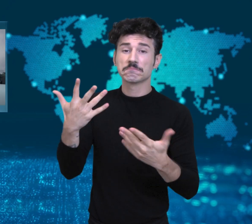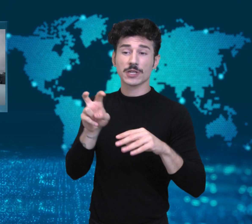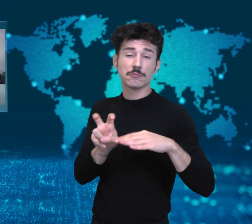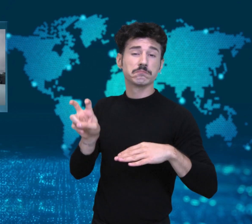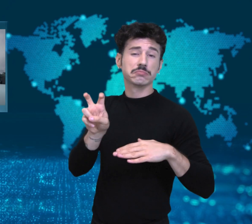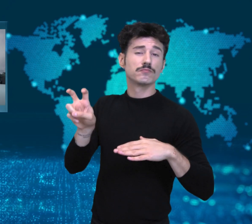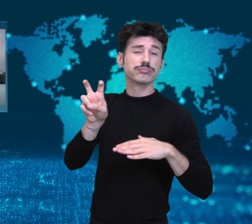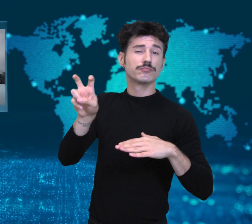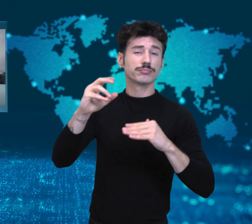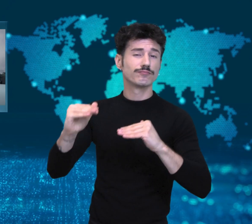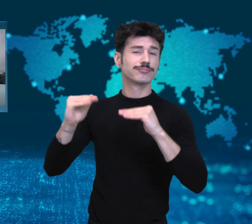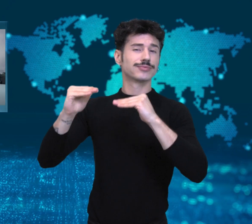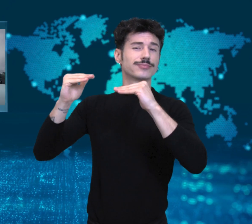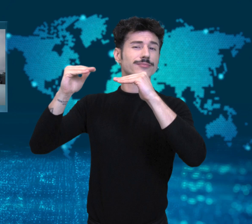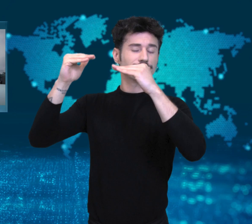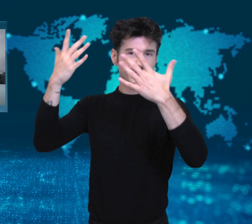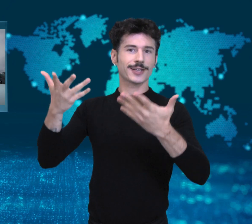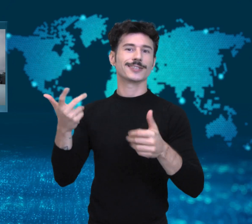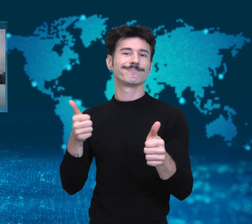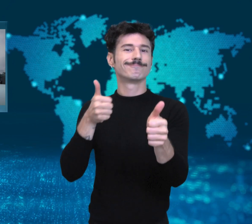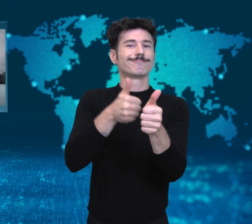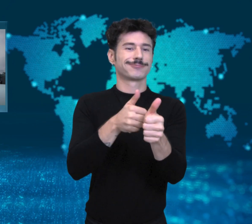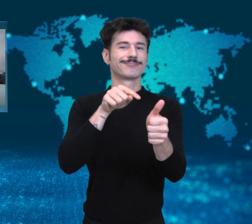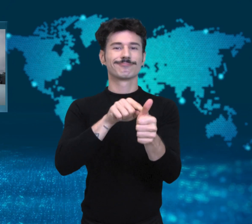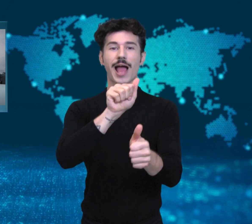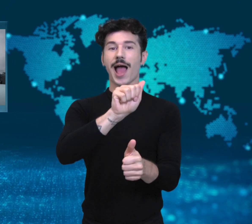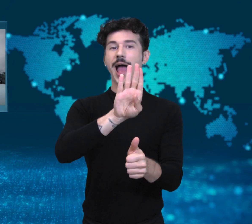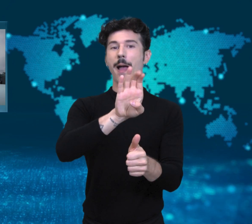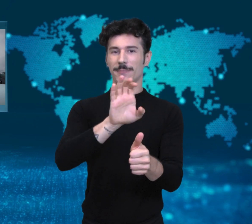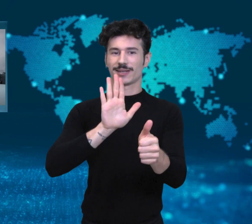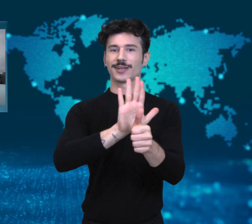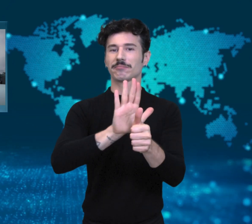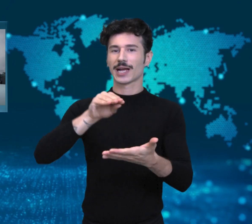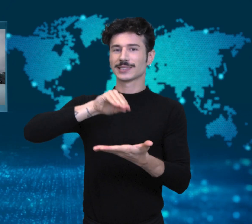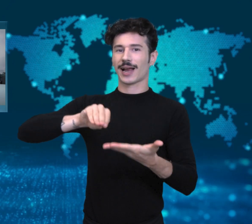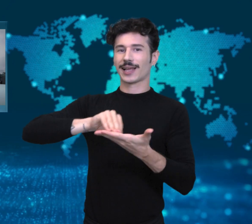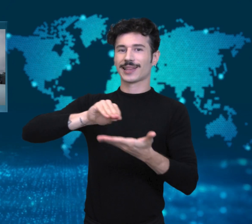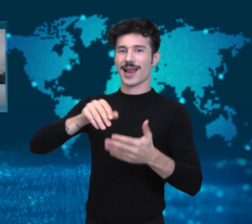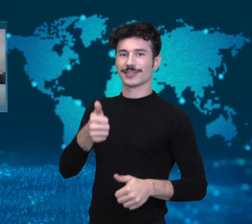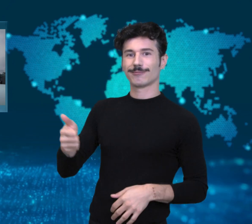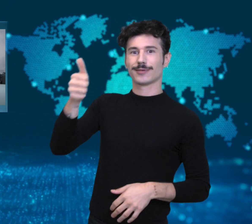to become Abe’s Chief Cabinet Secretary.